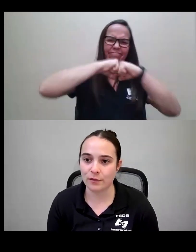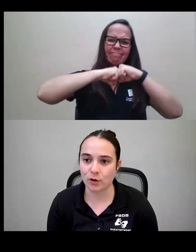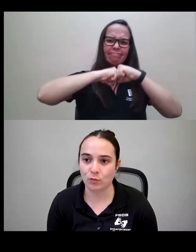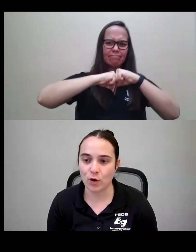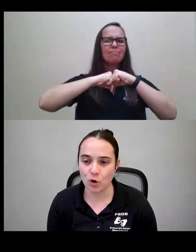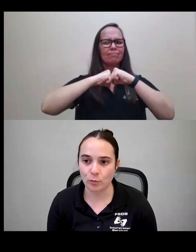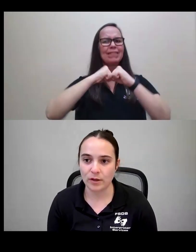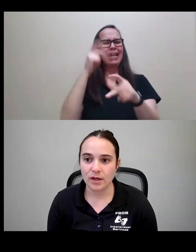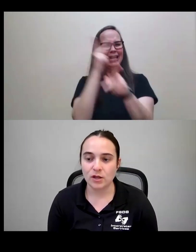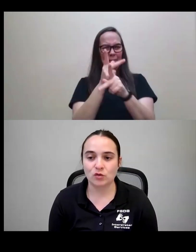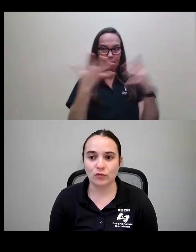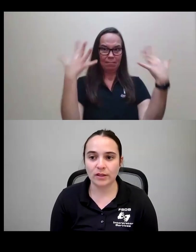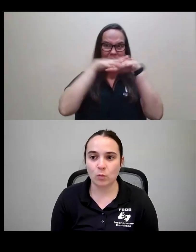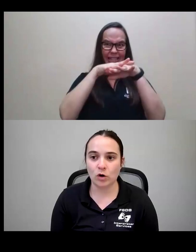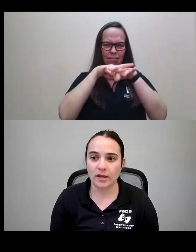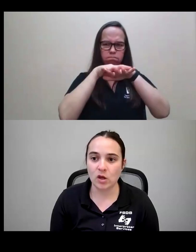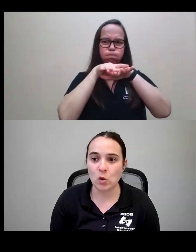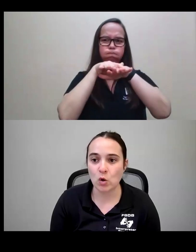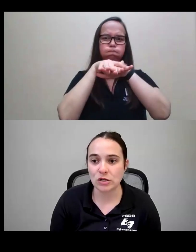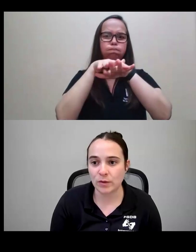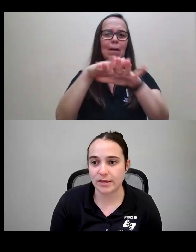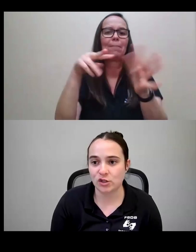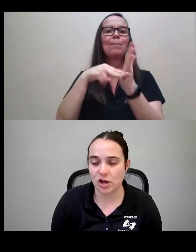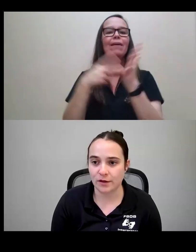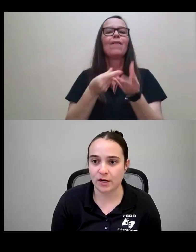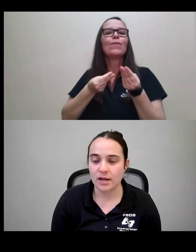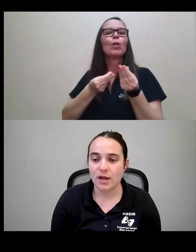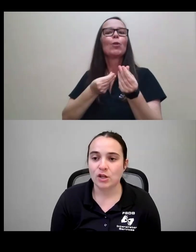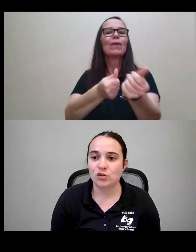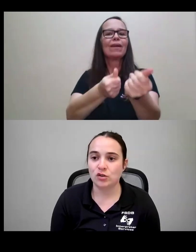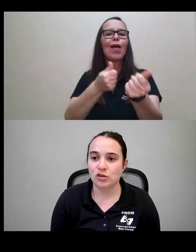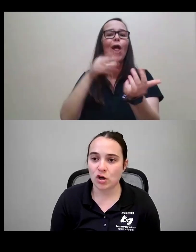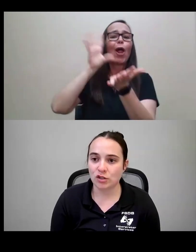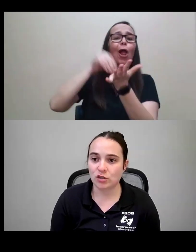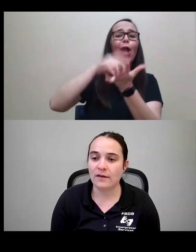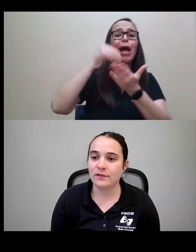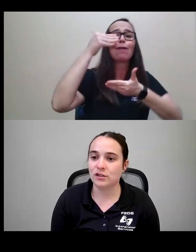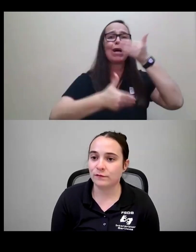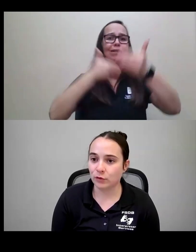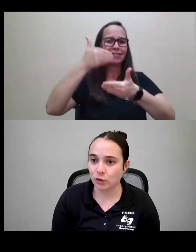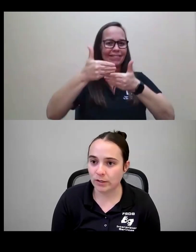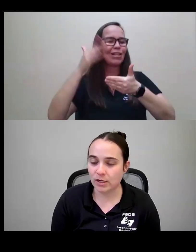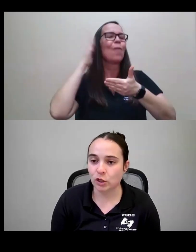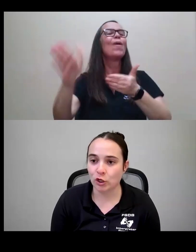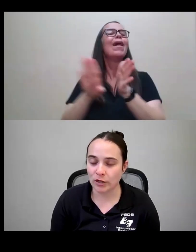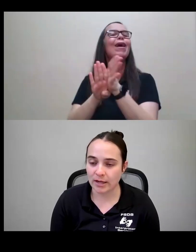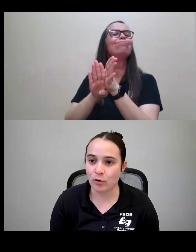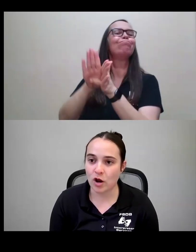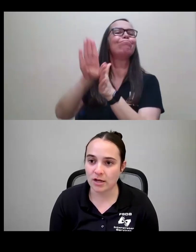that other rope to really work in concordance with each other to start to have this fluid learning